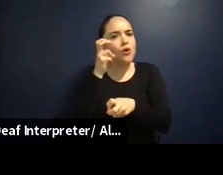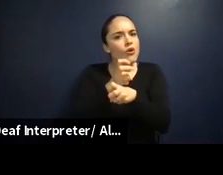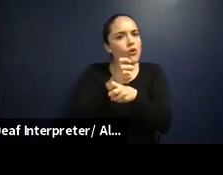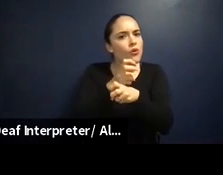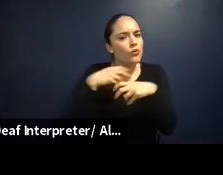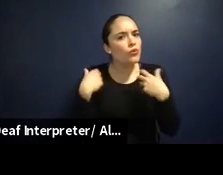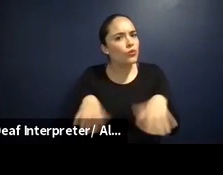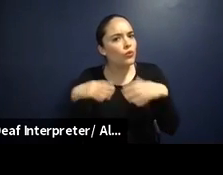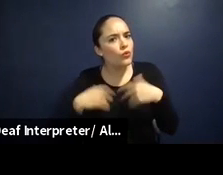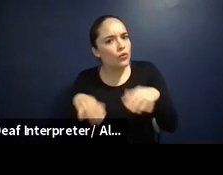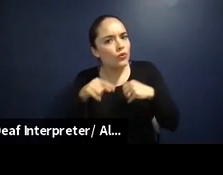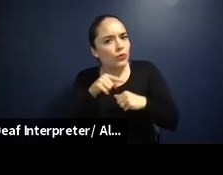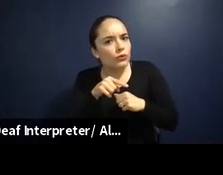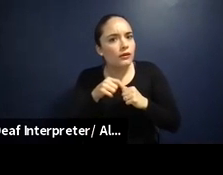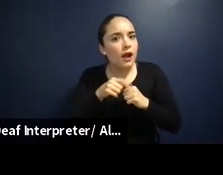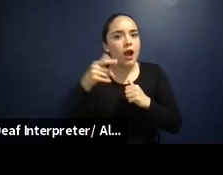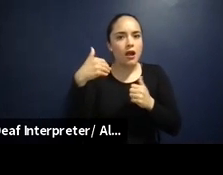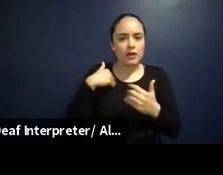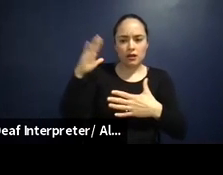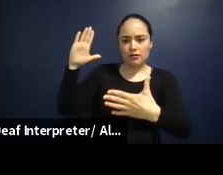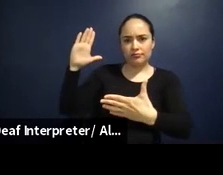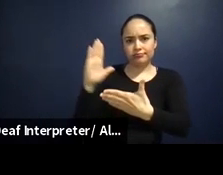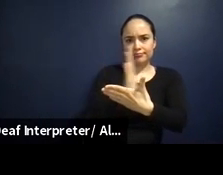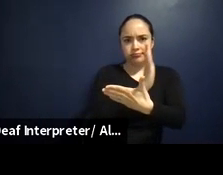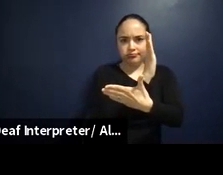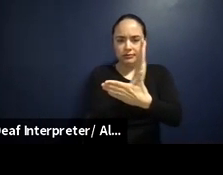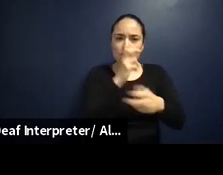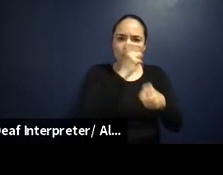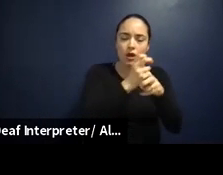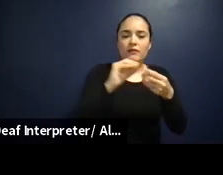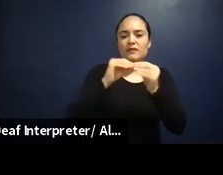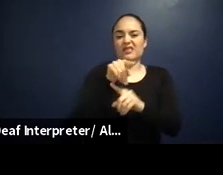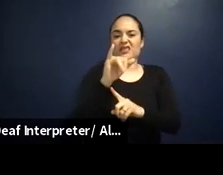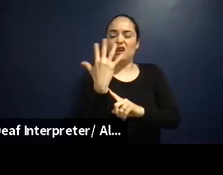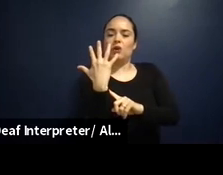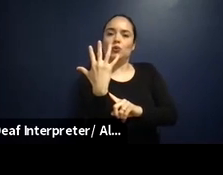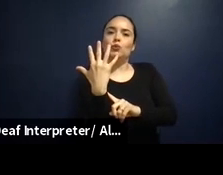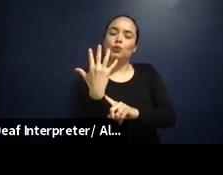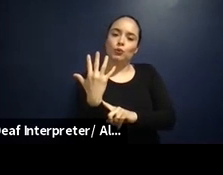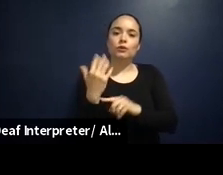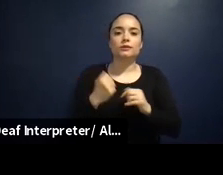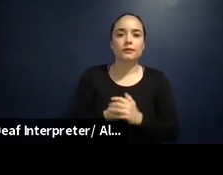carve as well, so that's a beautiful example of, in the ROM's collections, of a carving of lapis.